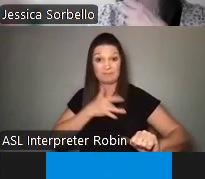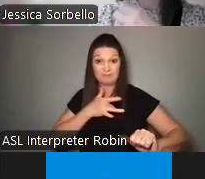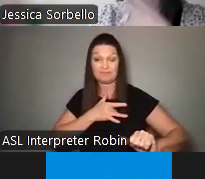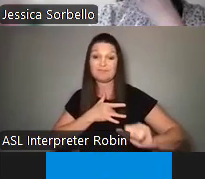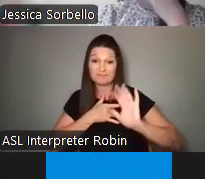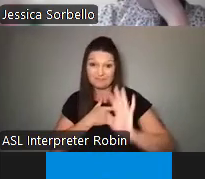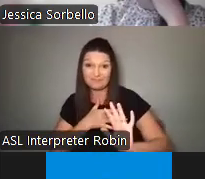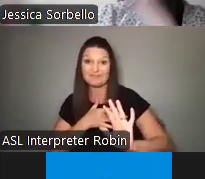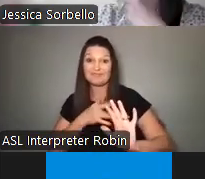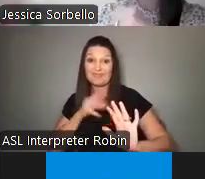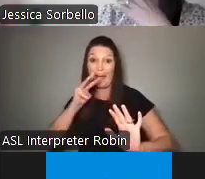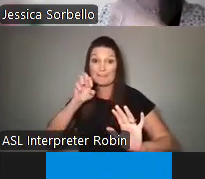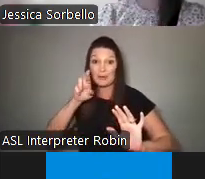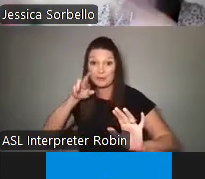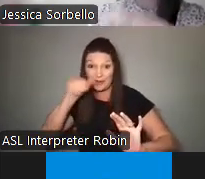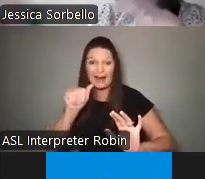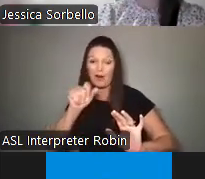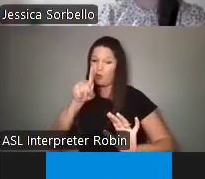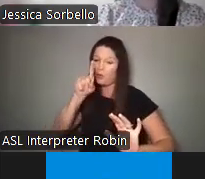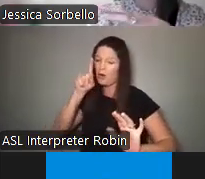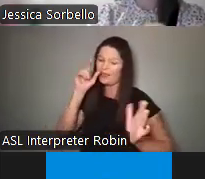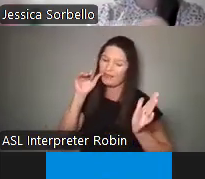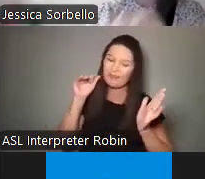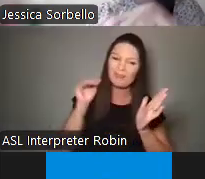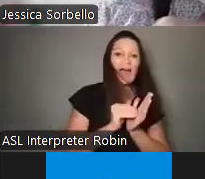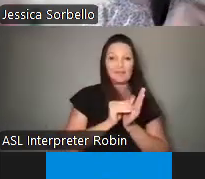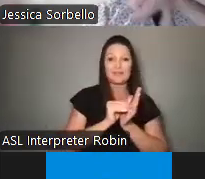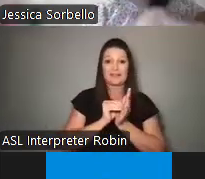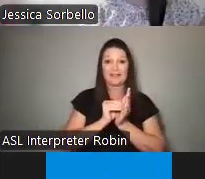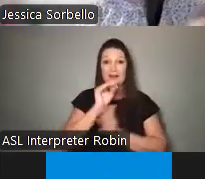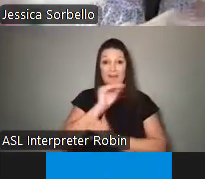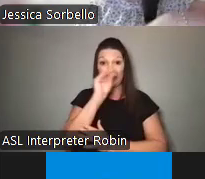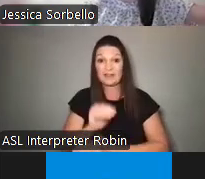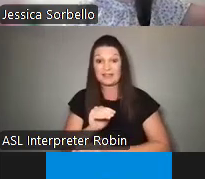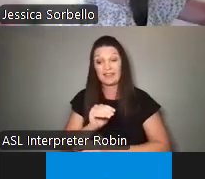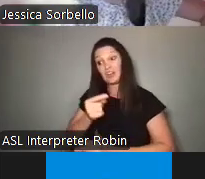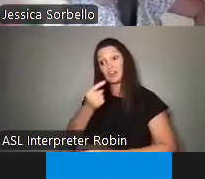differently but just for everybody be mindful that